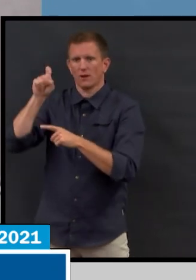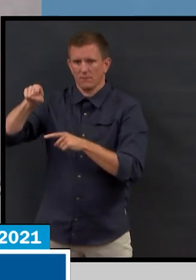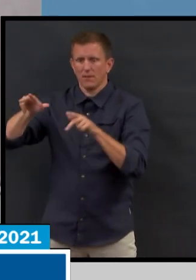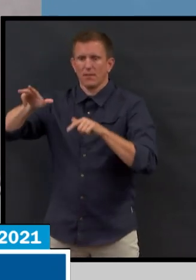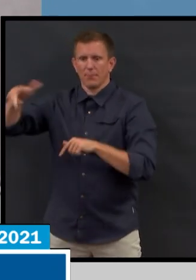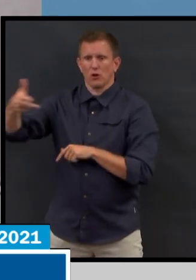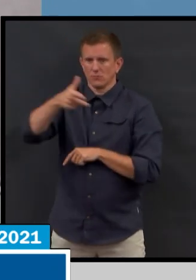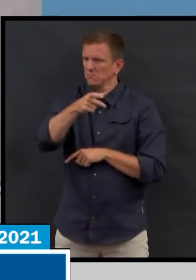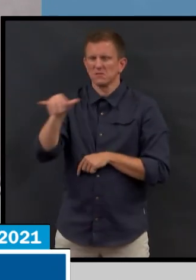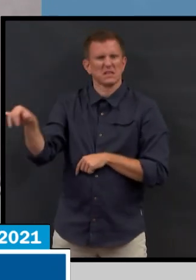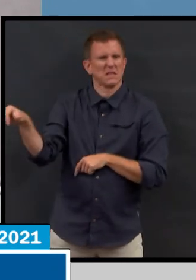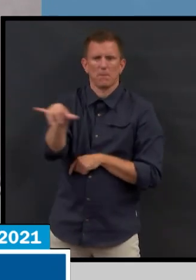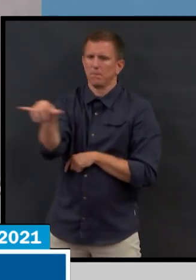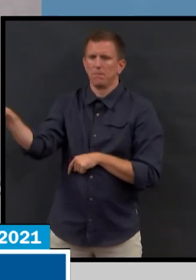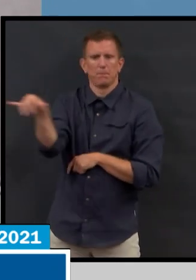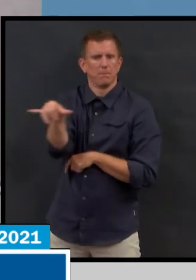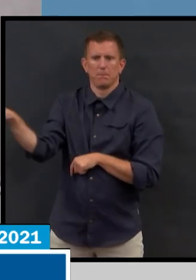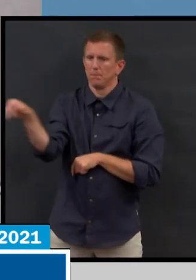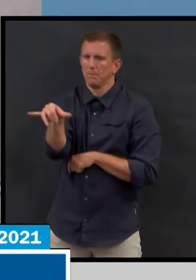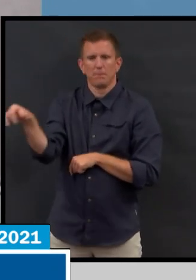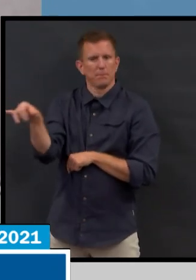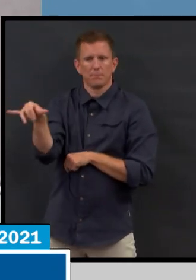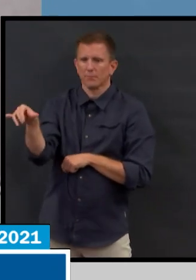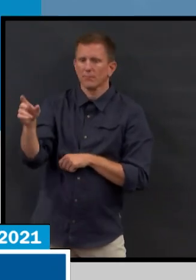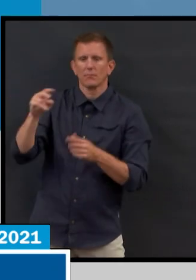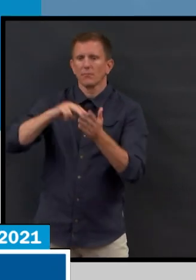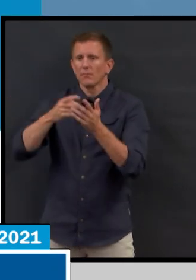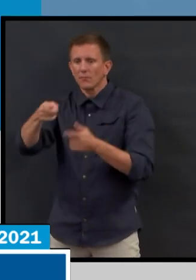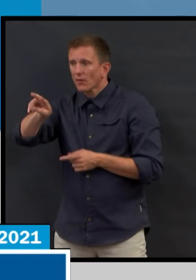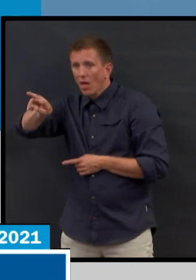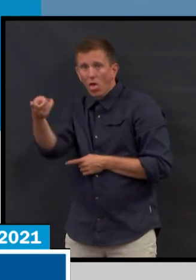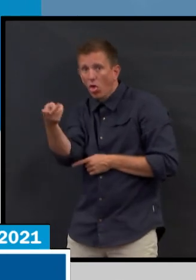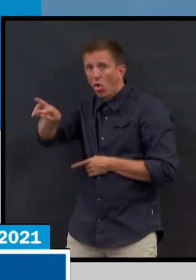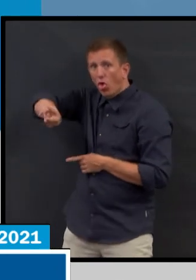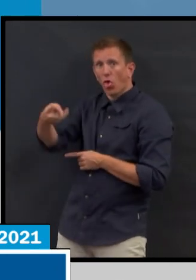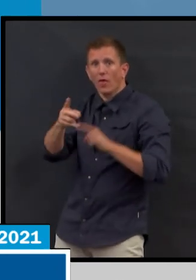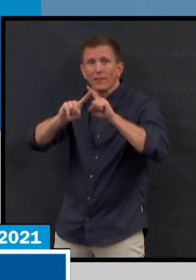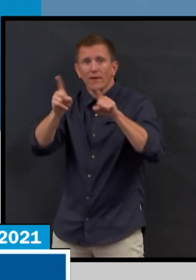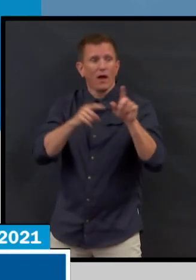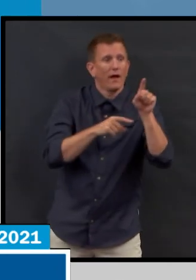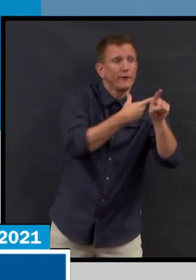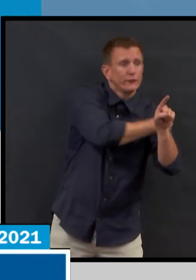look at that and let you know which one you had and of course bob did johnston johnson came out